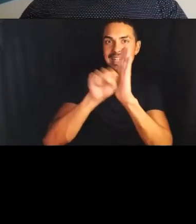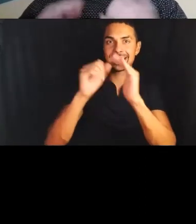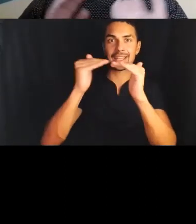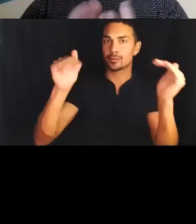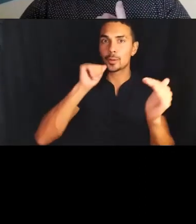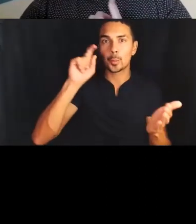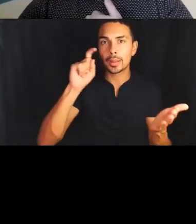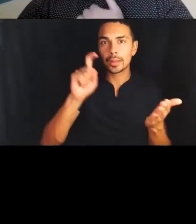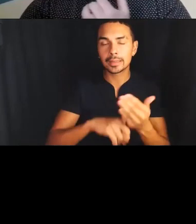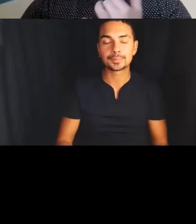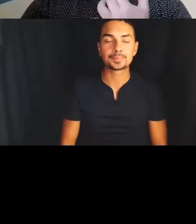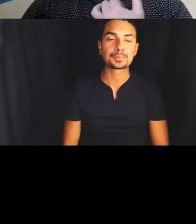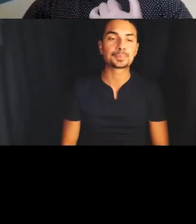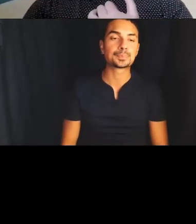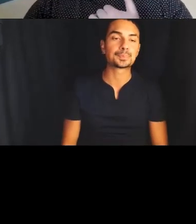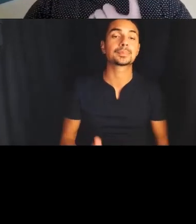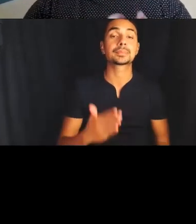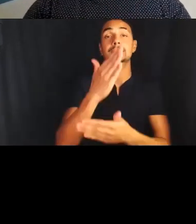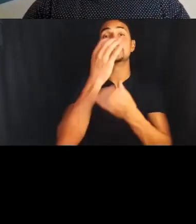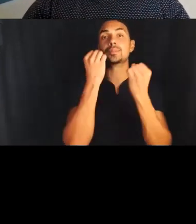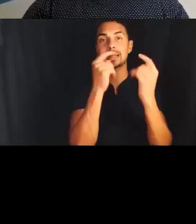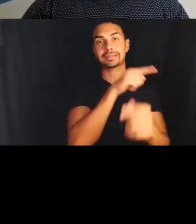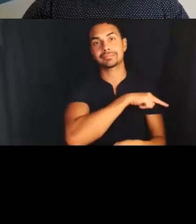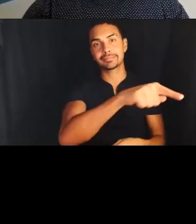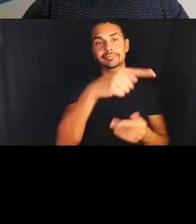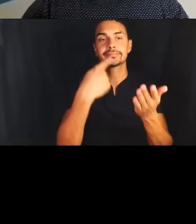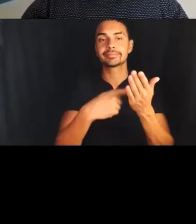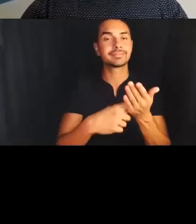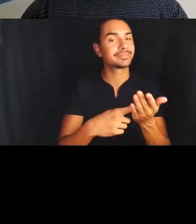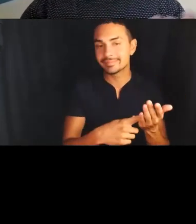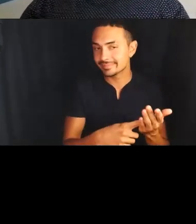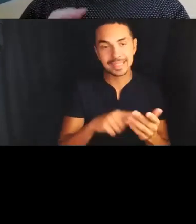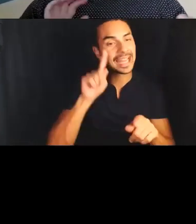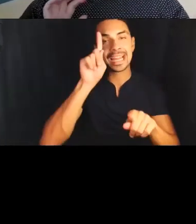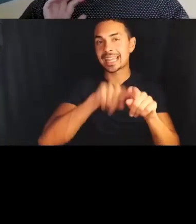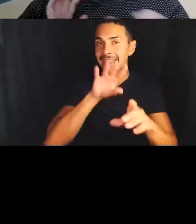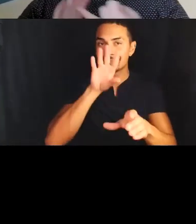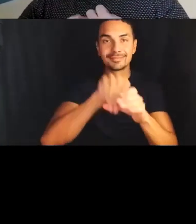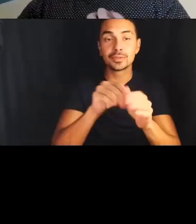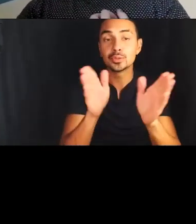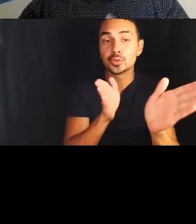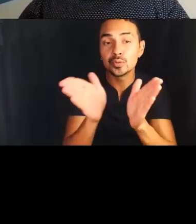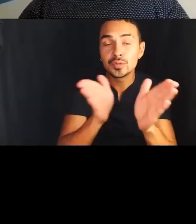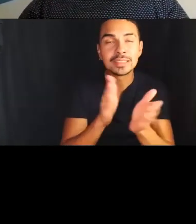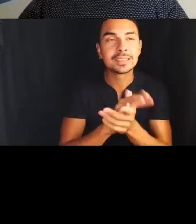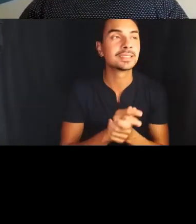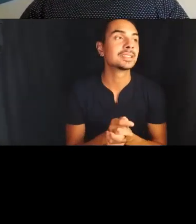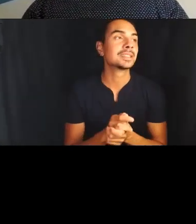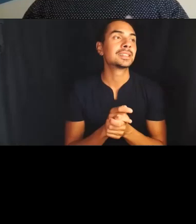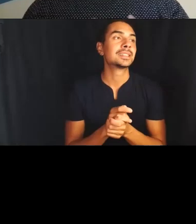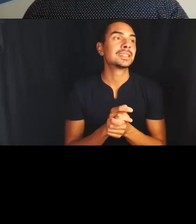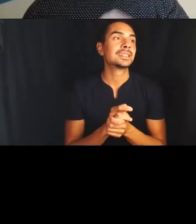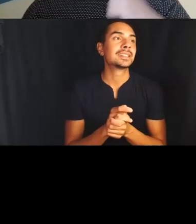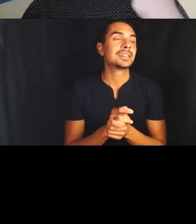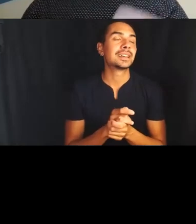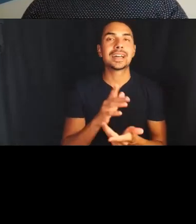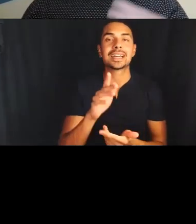Other folks talked a lot about not being eligible for services, being denied services,